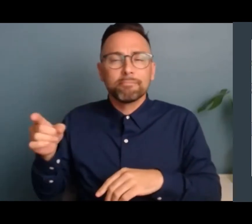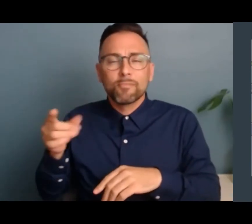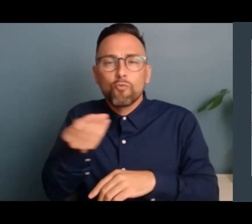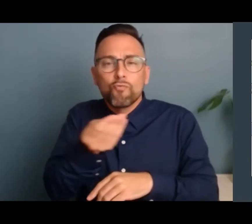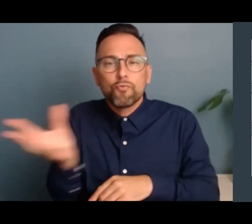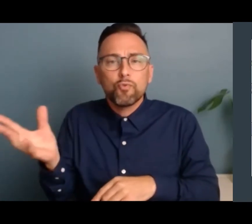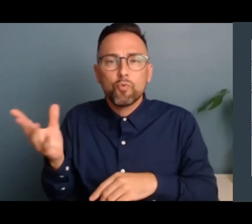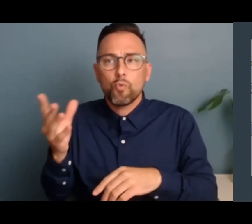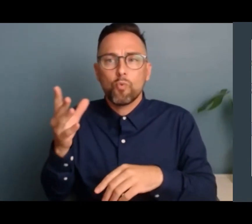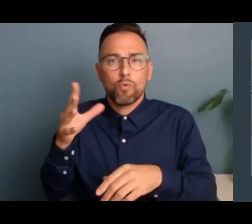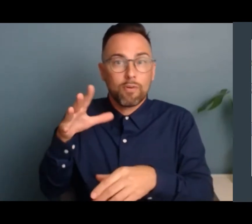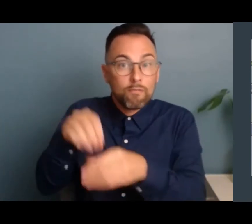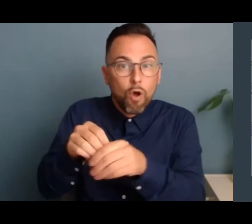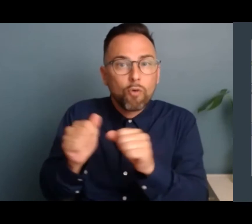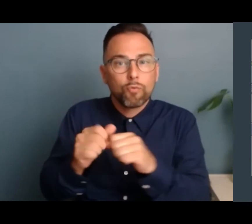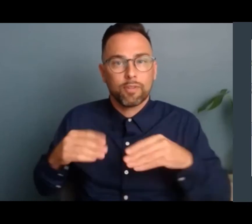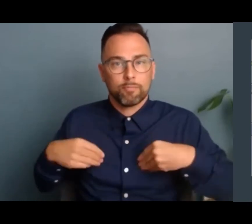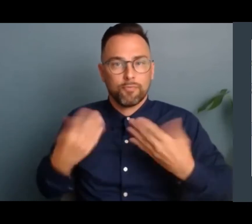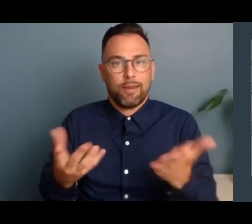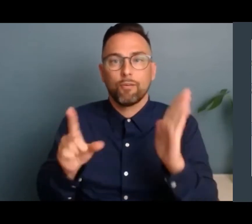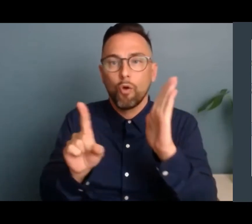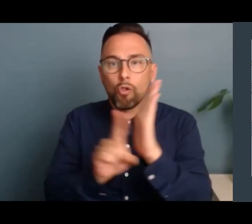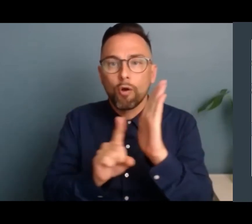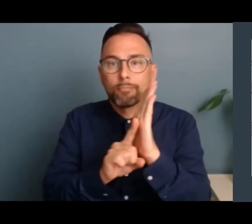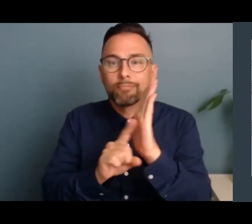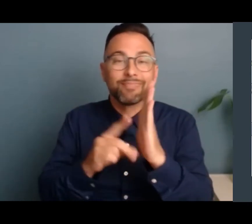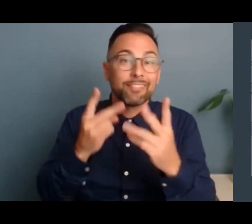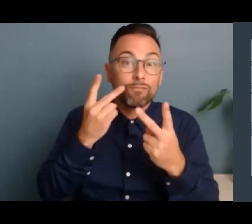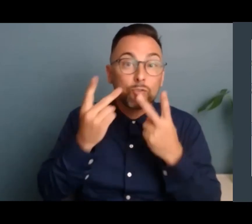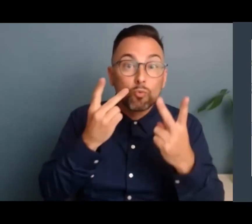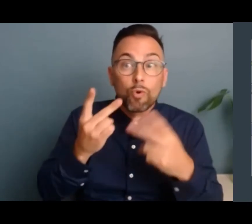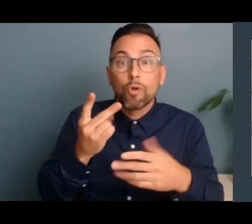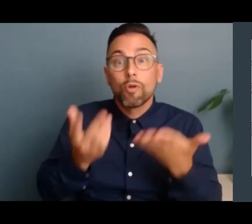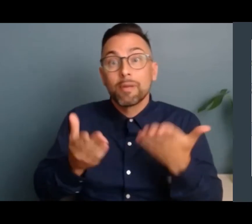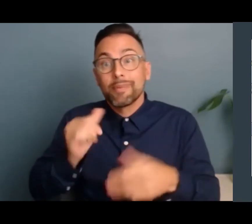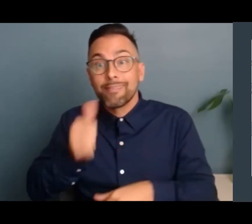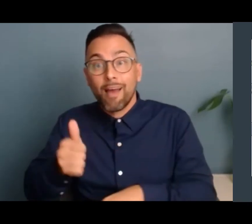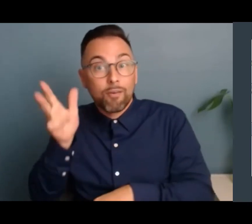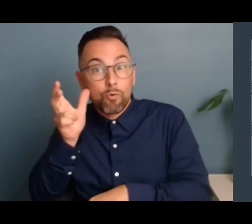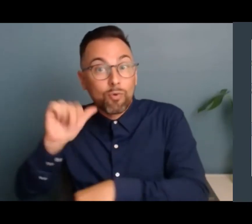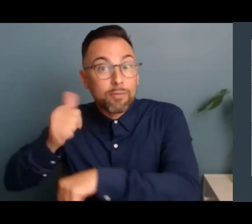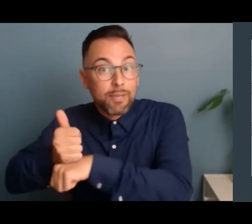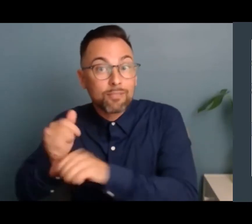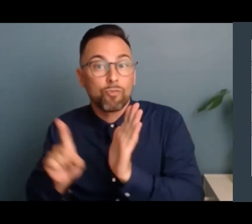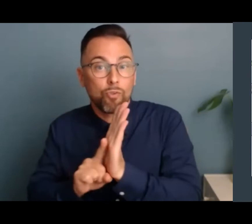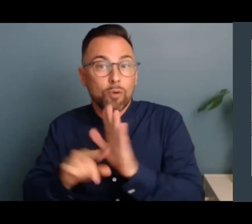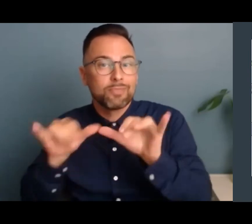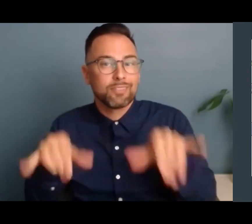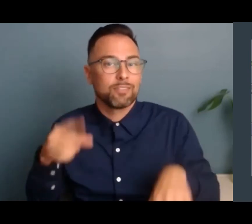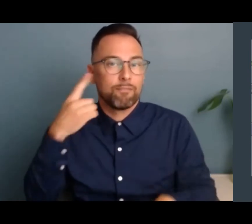And it seems that there are few areas that provide alarms or non-auditory-based alarms